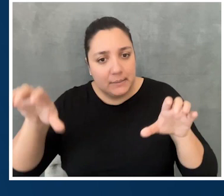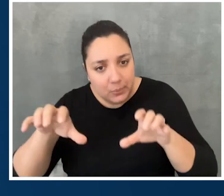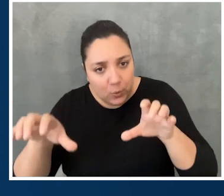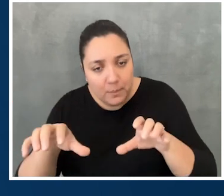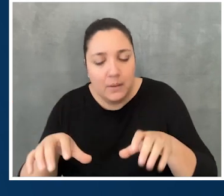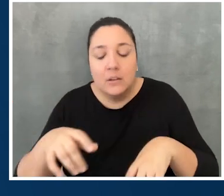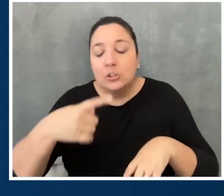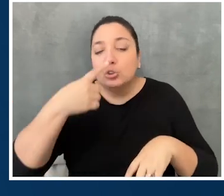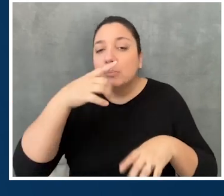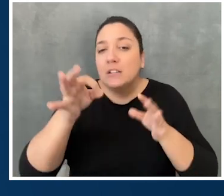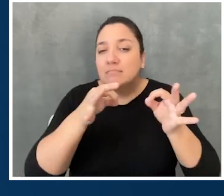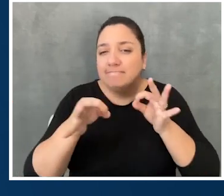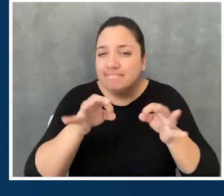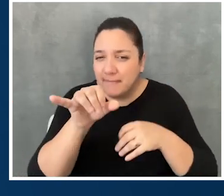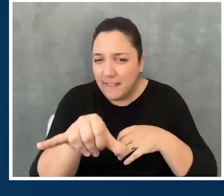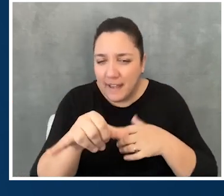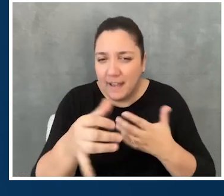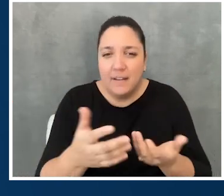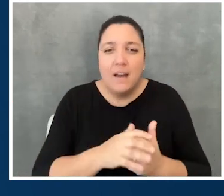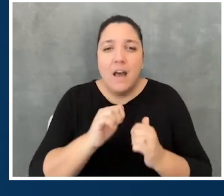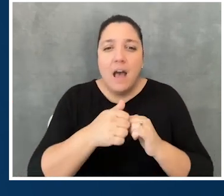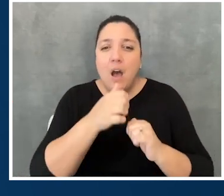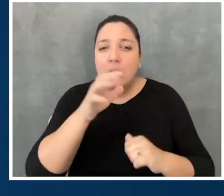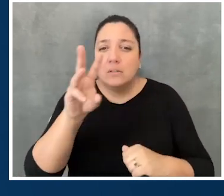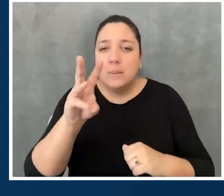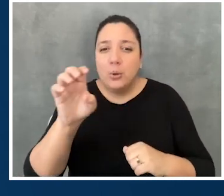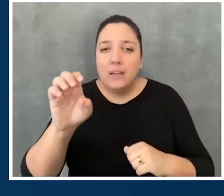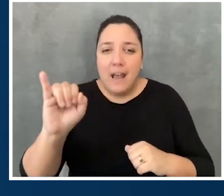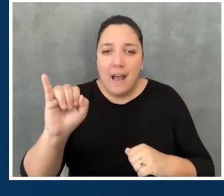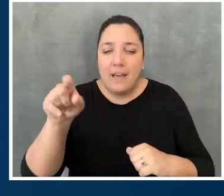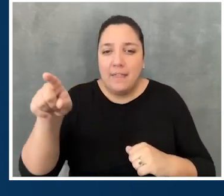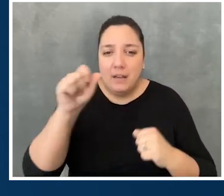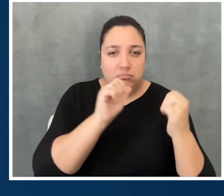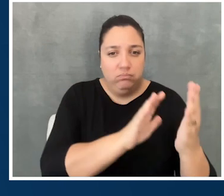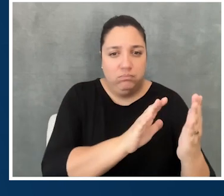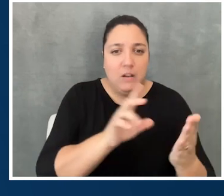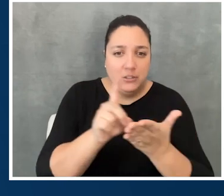And talk a little bit about that and how Women Enabled is really addressing the discrimination